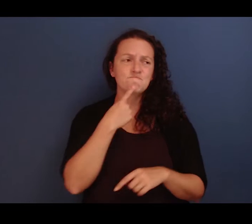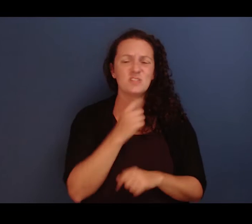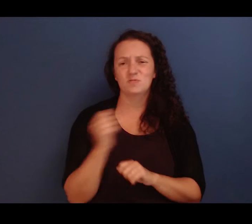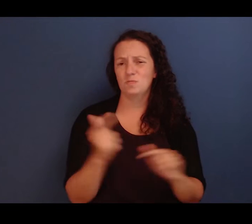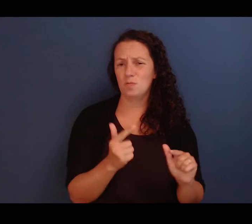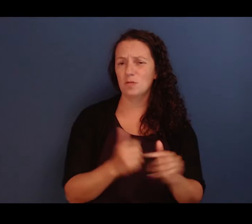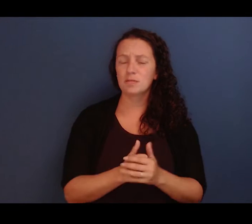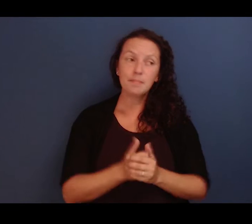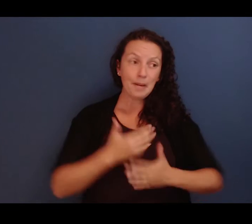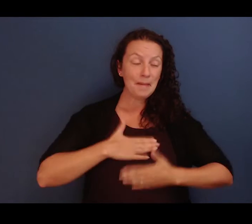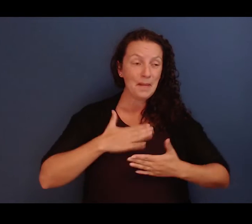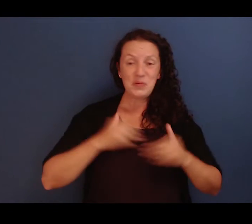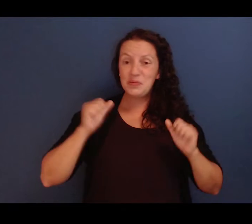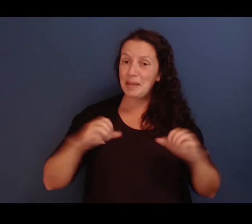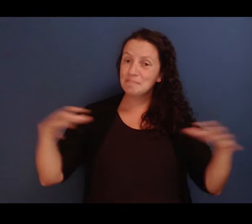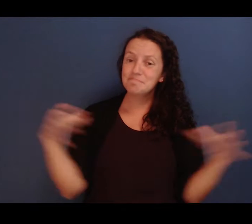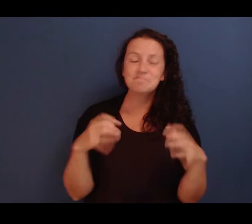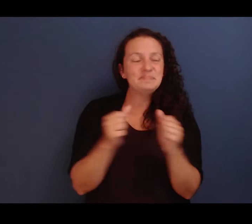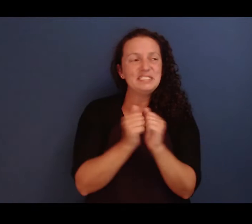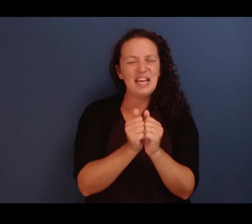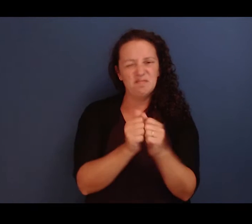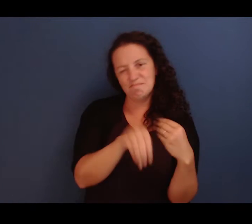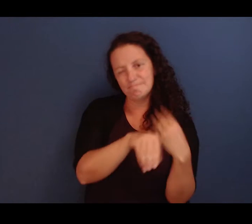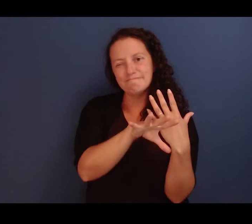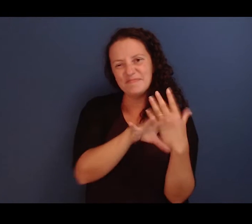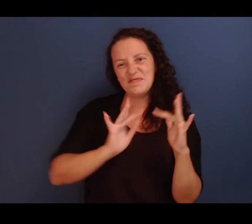But I’m so glad we can be together today, even virtually.